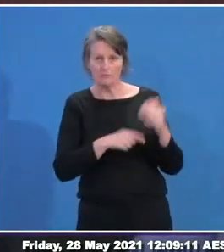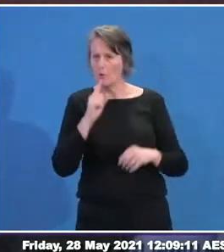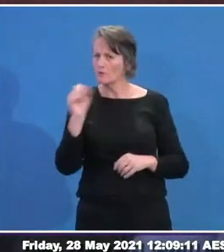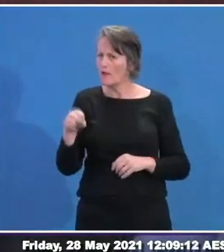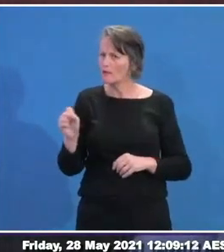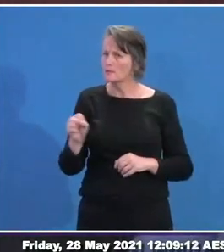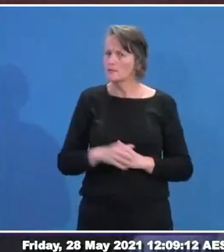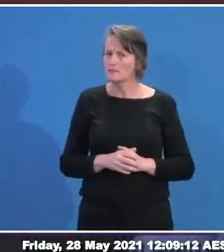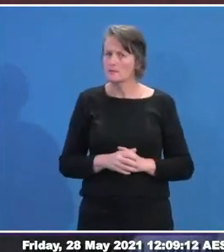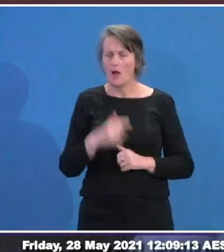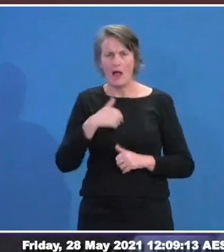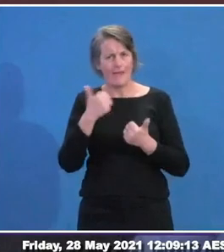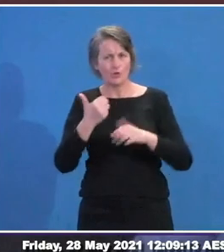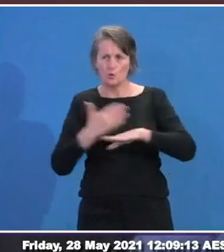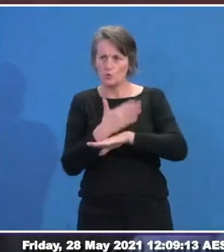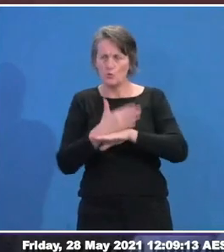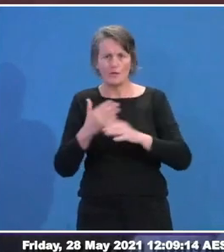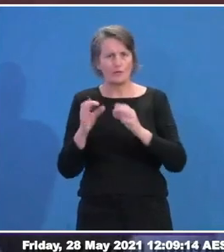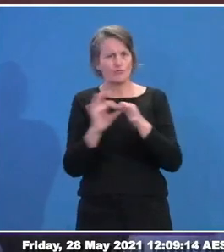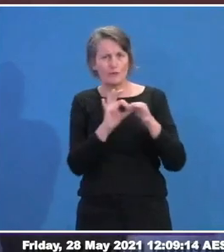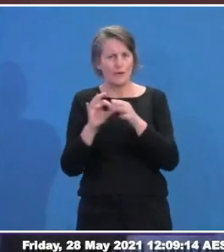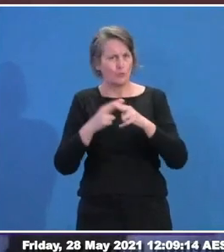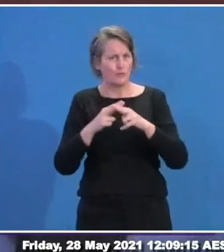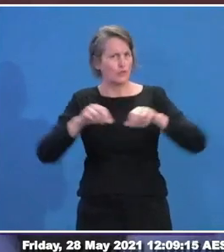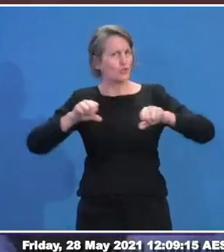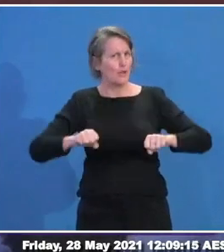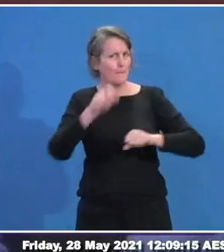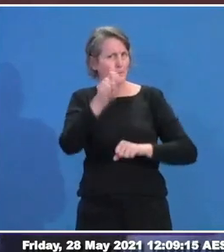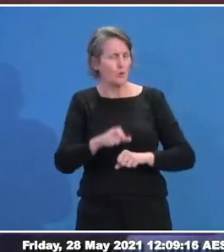I have a good working relationship with the Chair and I'm very full and frank with the Chair.